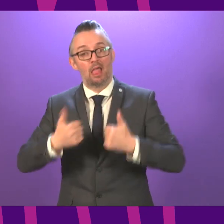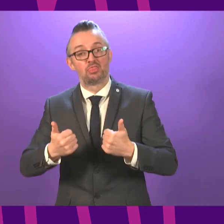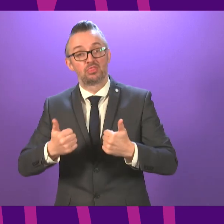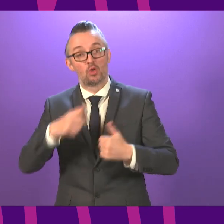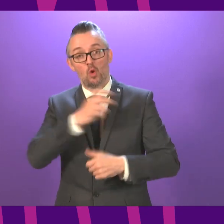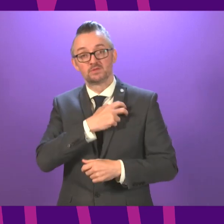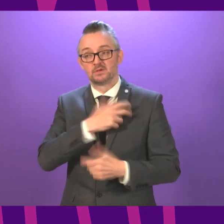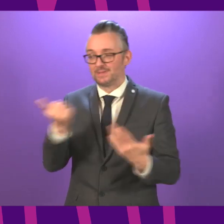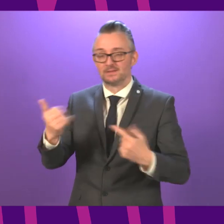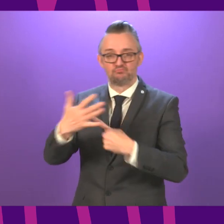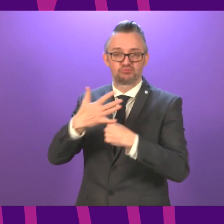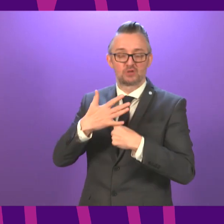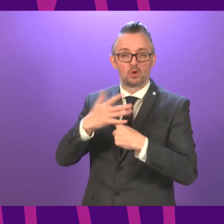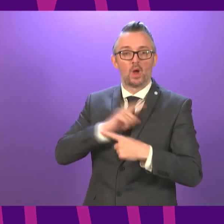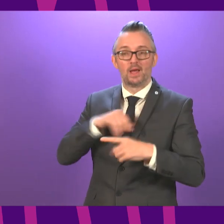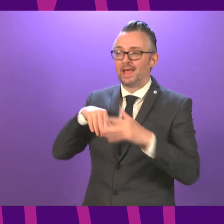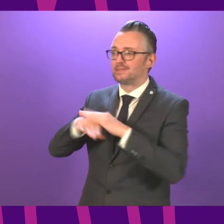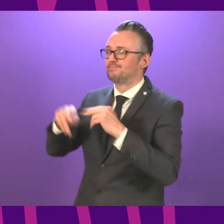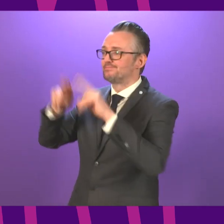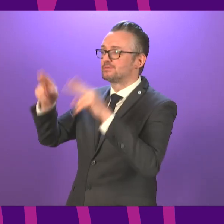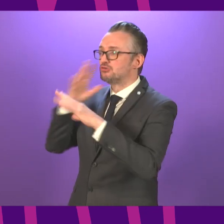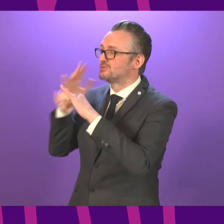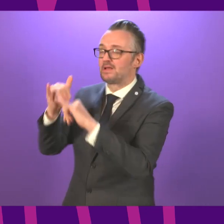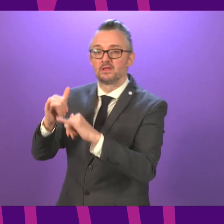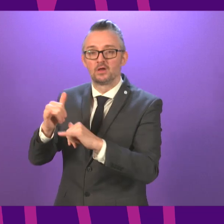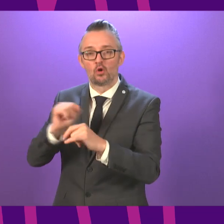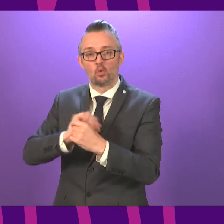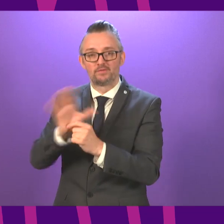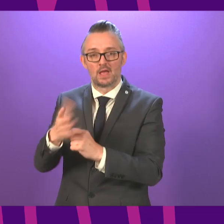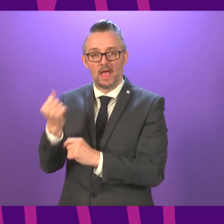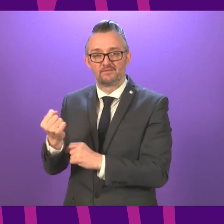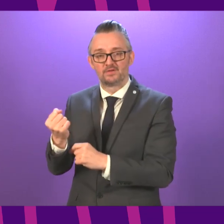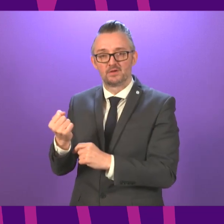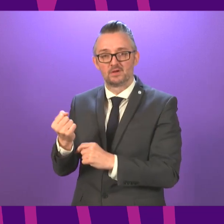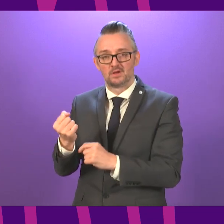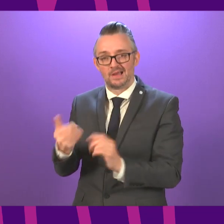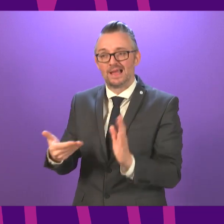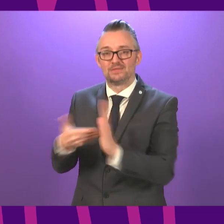premises for Covid. The demands on those people are great and there are not enough of them.